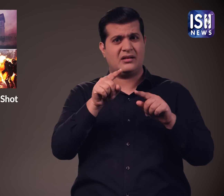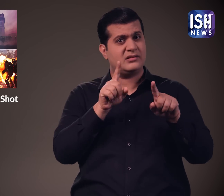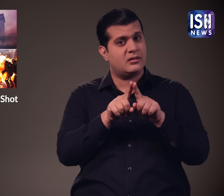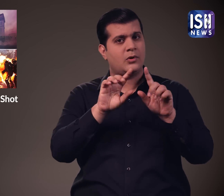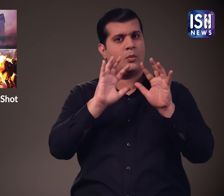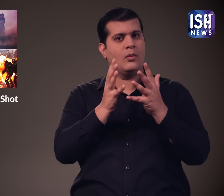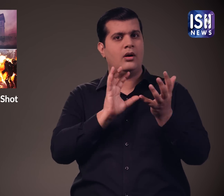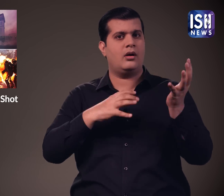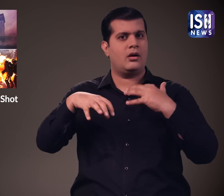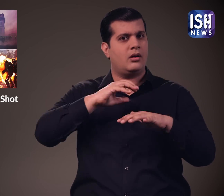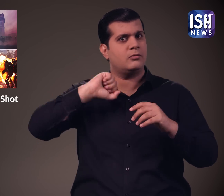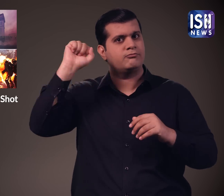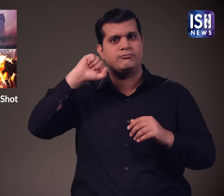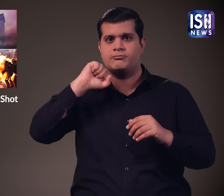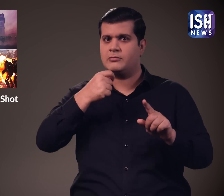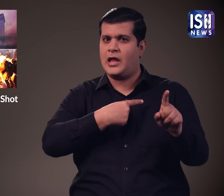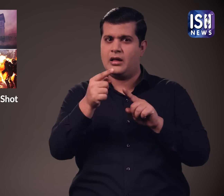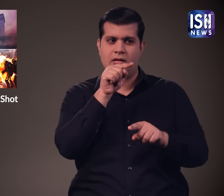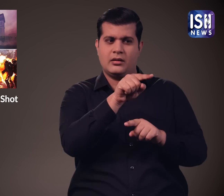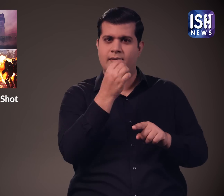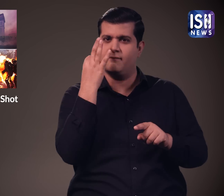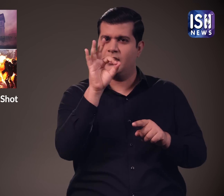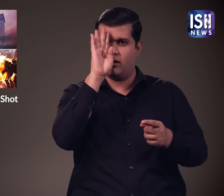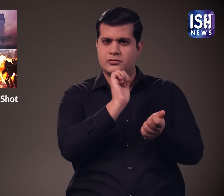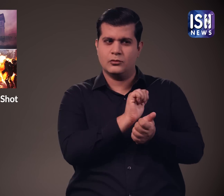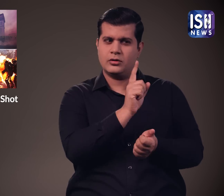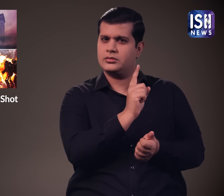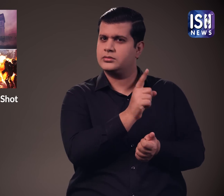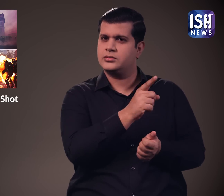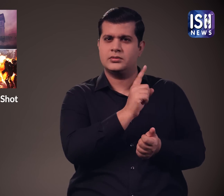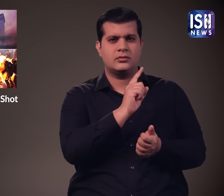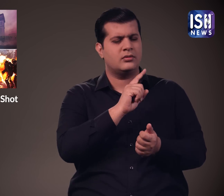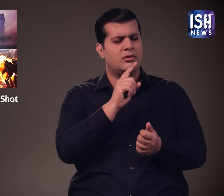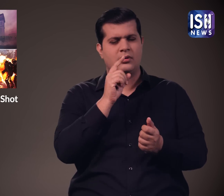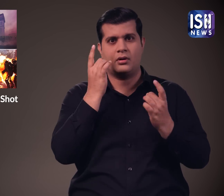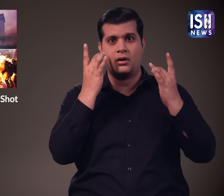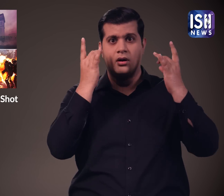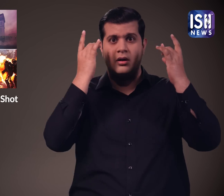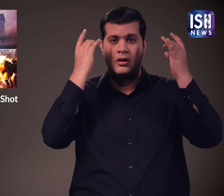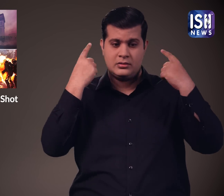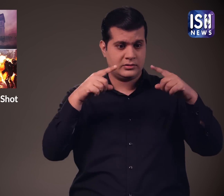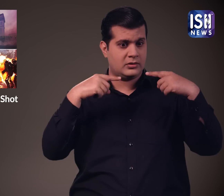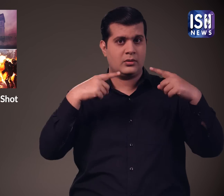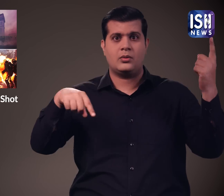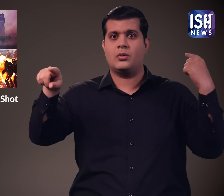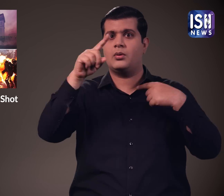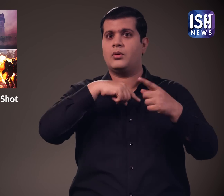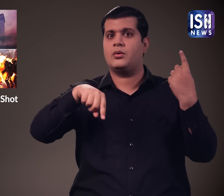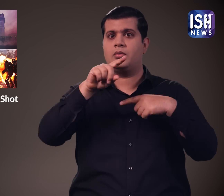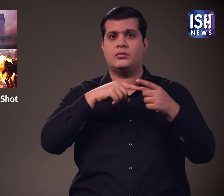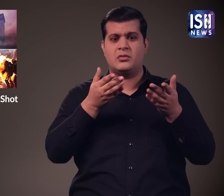Similarly across the world people are very angry and protesting against the French Police.